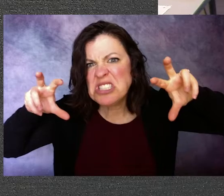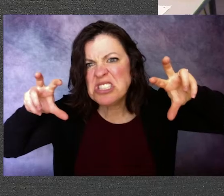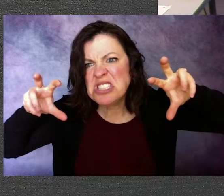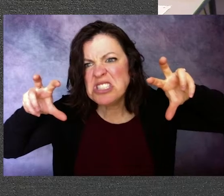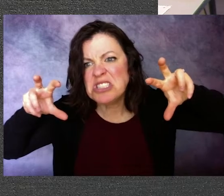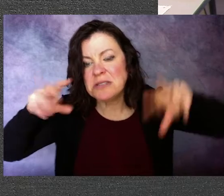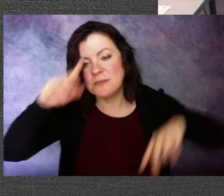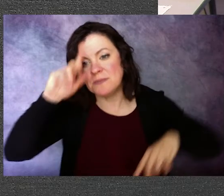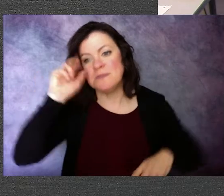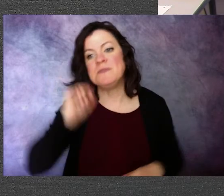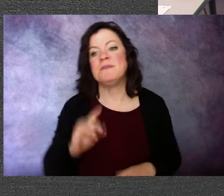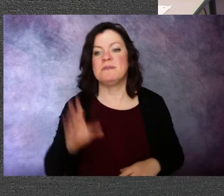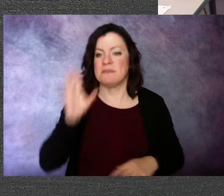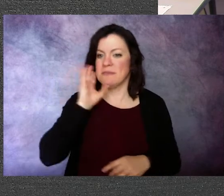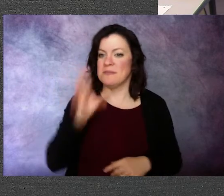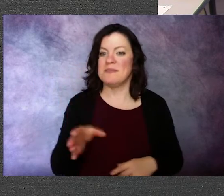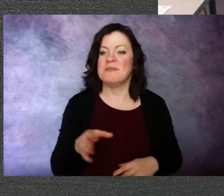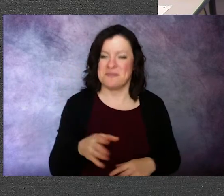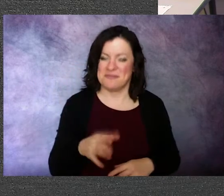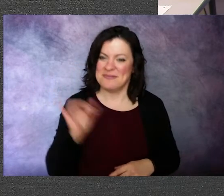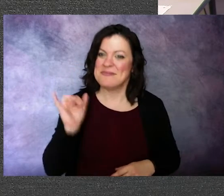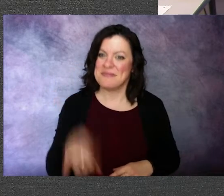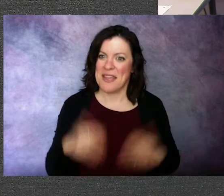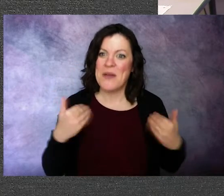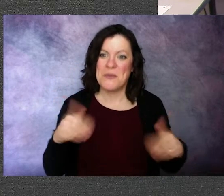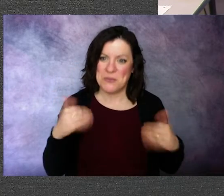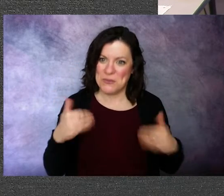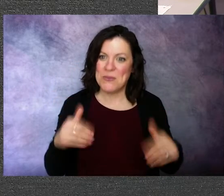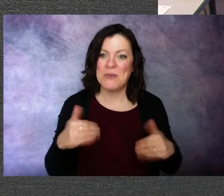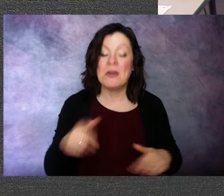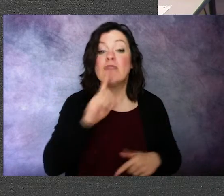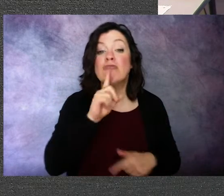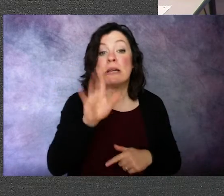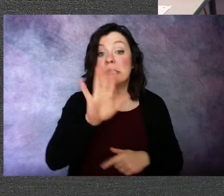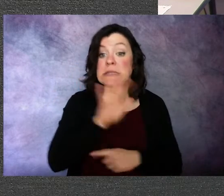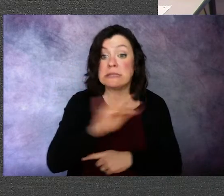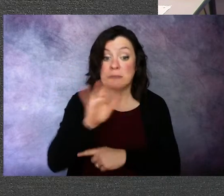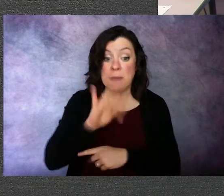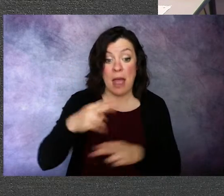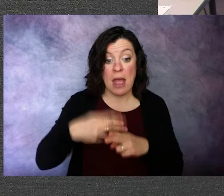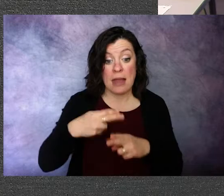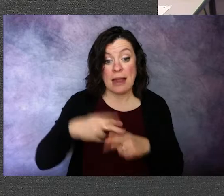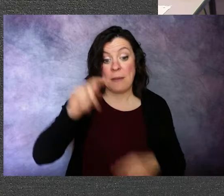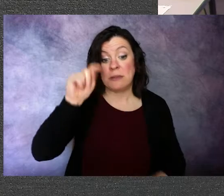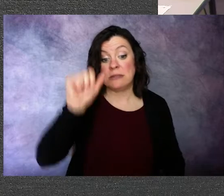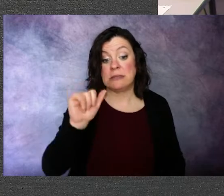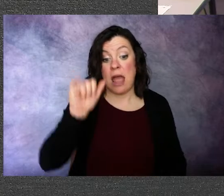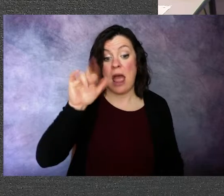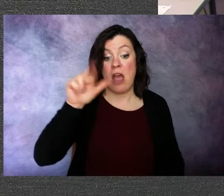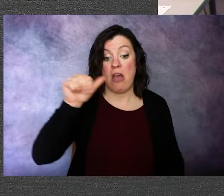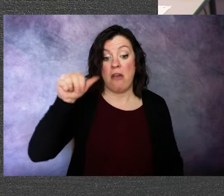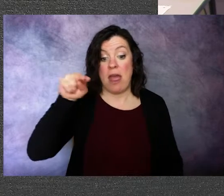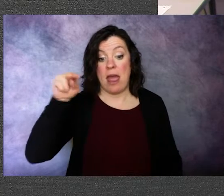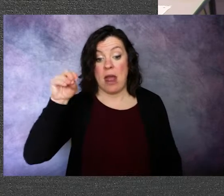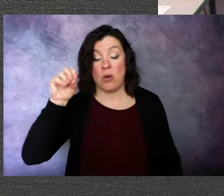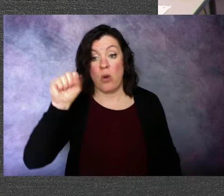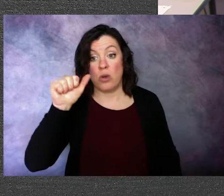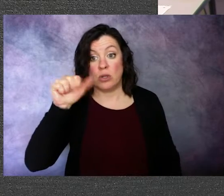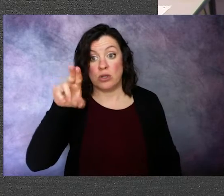And if you need to shorten it to T-Rex, it'd be easier to pronounce, go for it. Oh yes I know the T-Rex